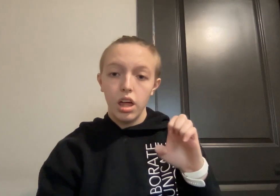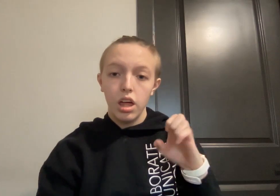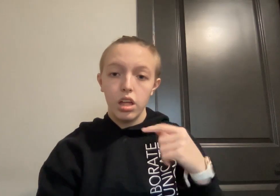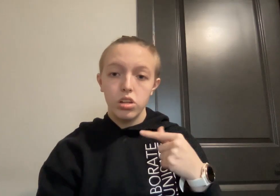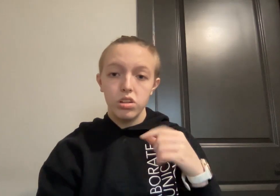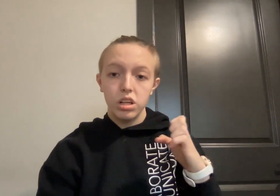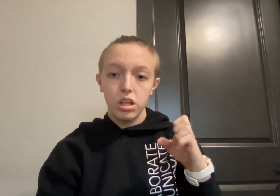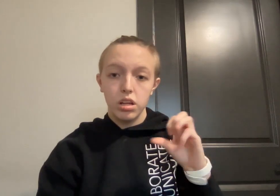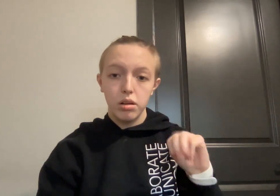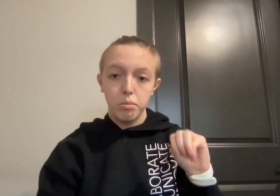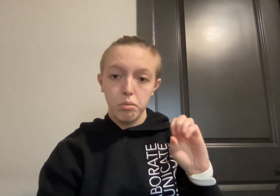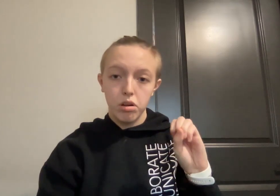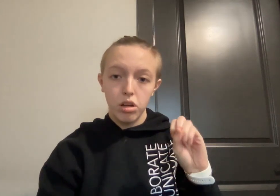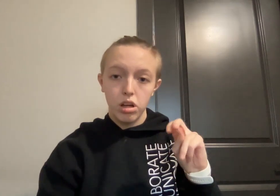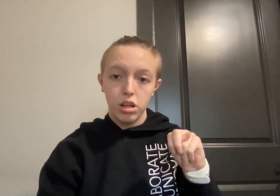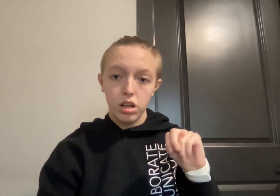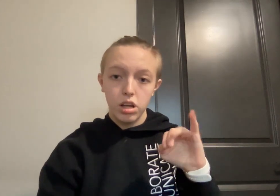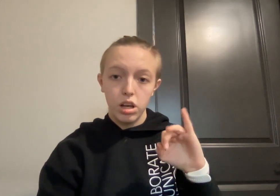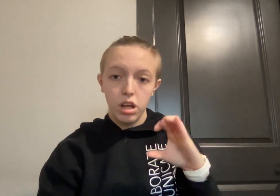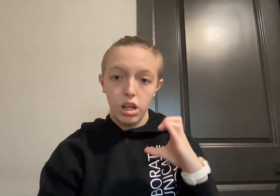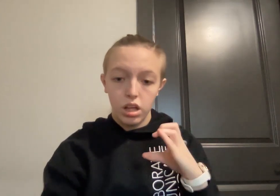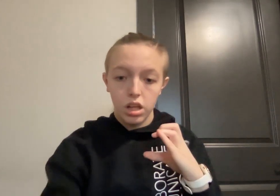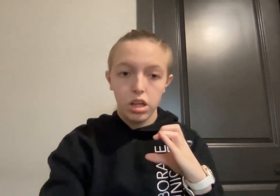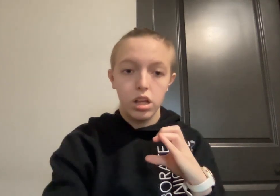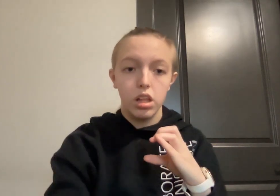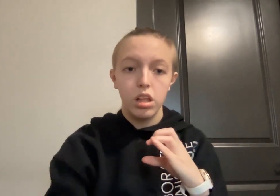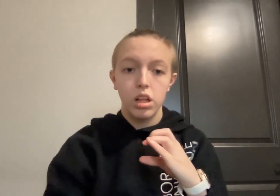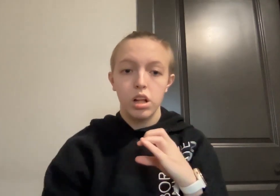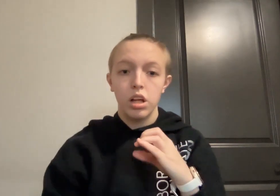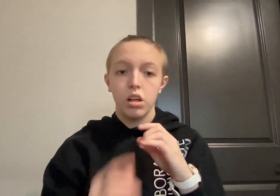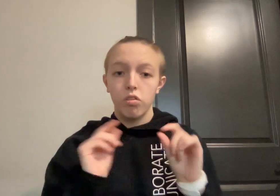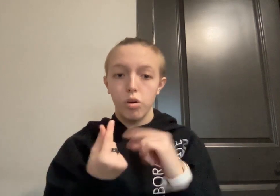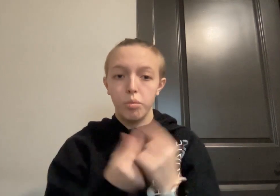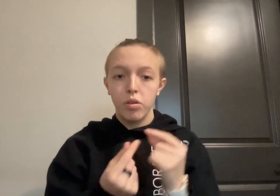hegemonic group